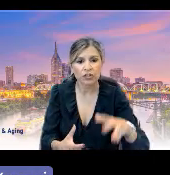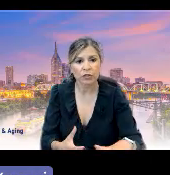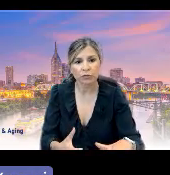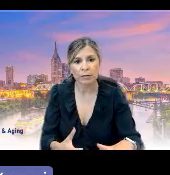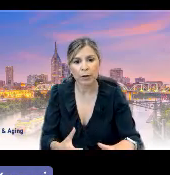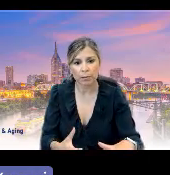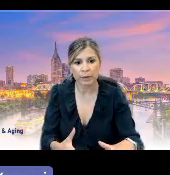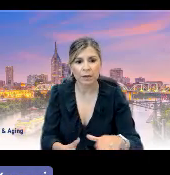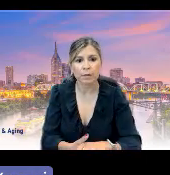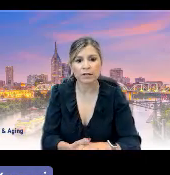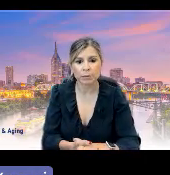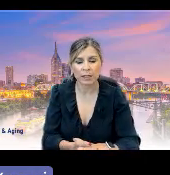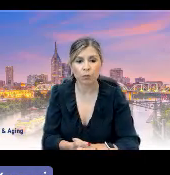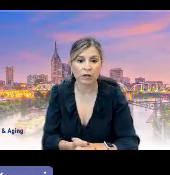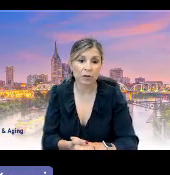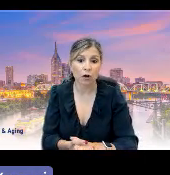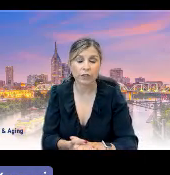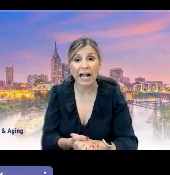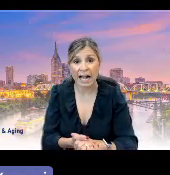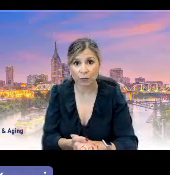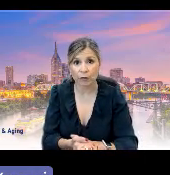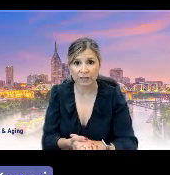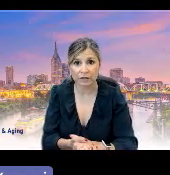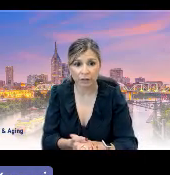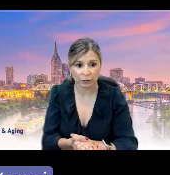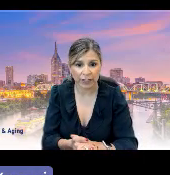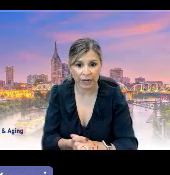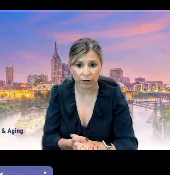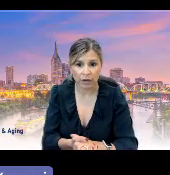So the children in Part B must meet what's called at risk level of care.